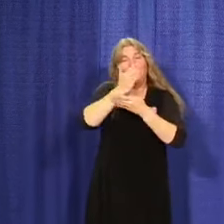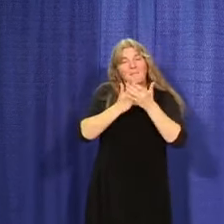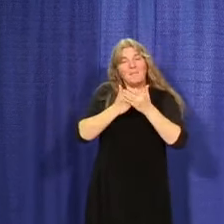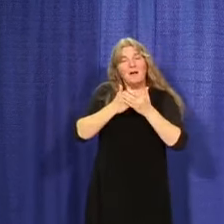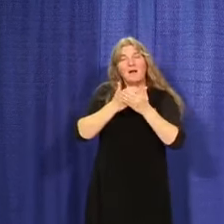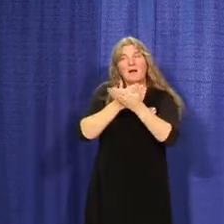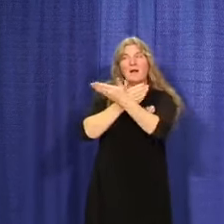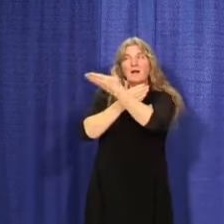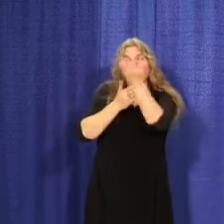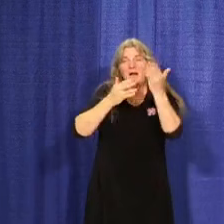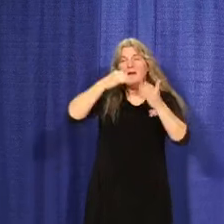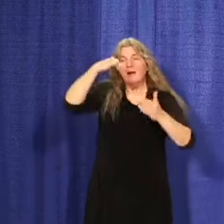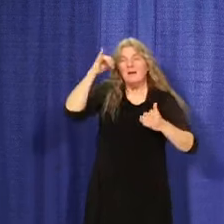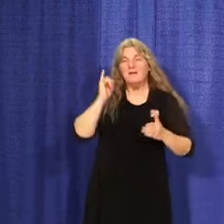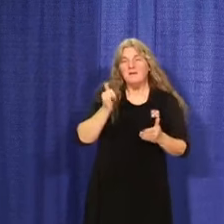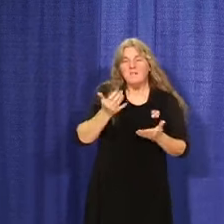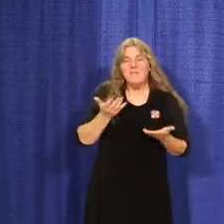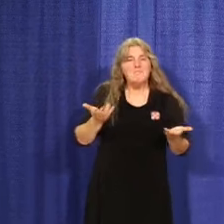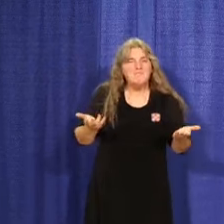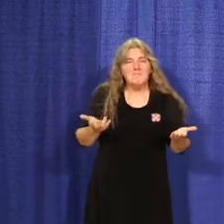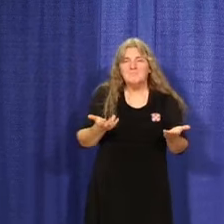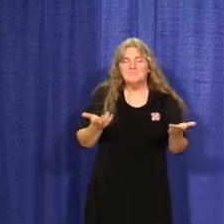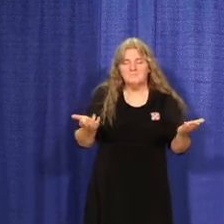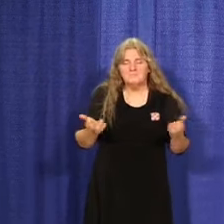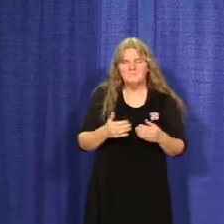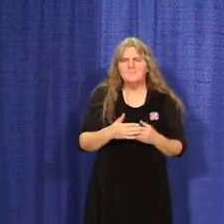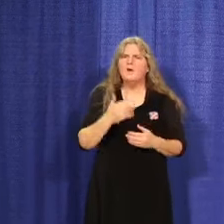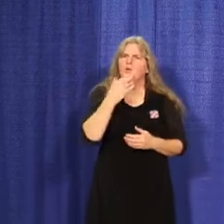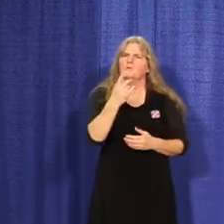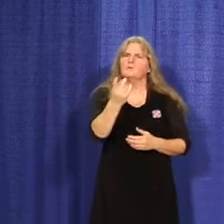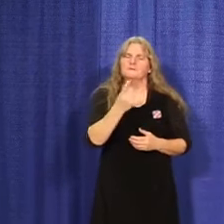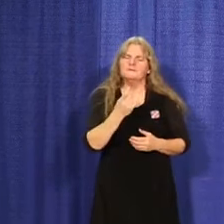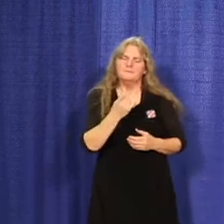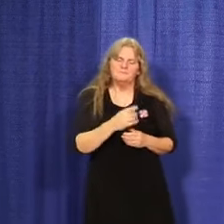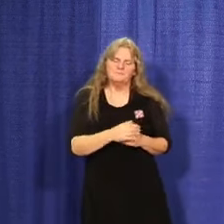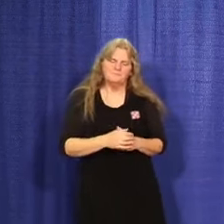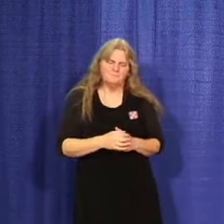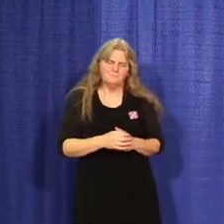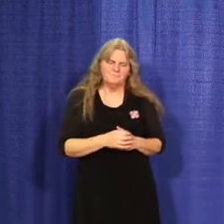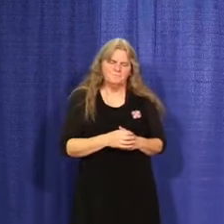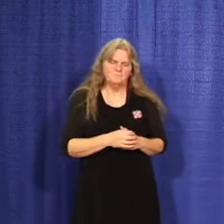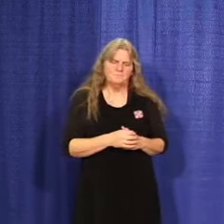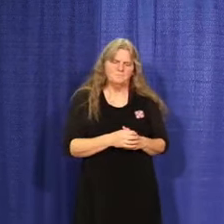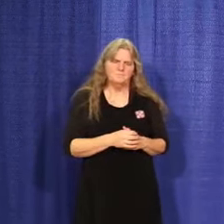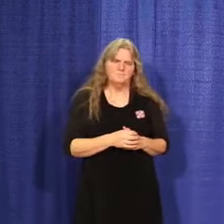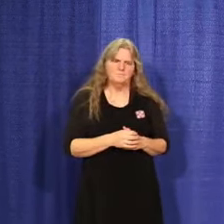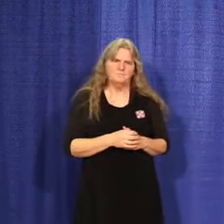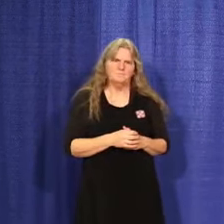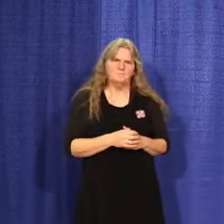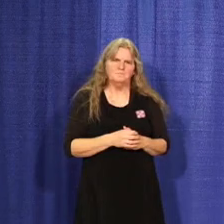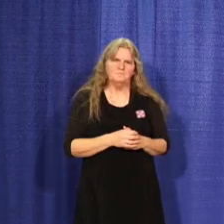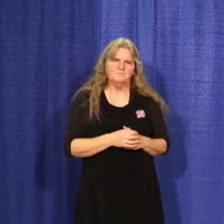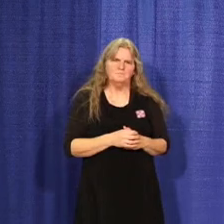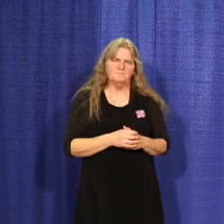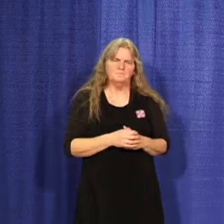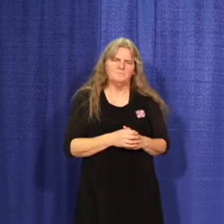It is a great question though and in general, the false